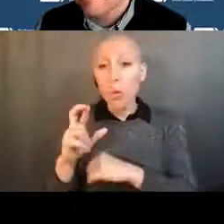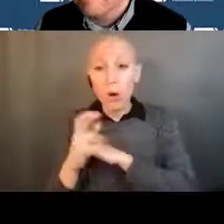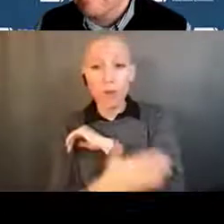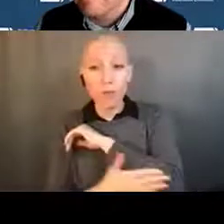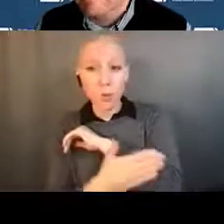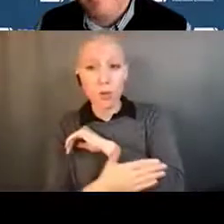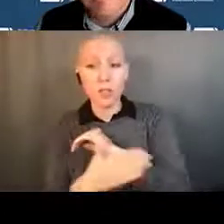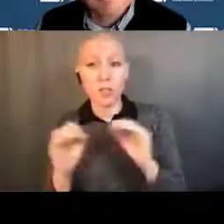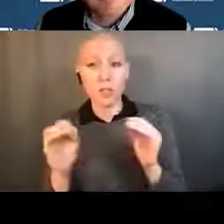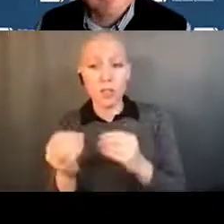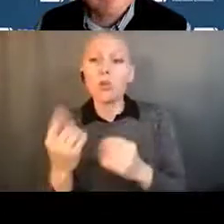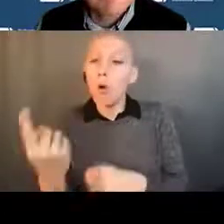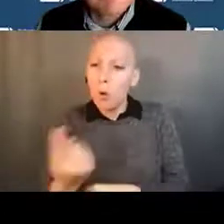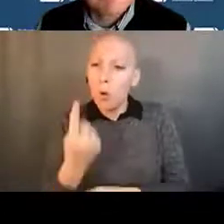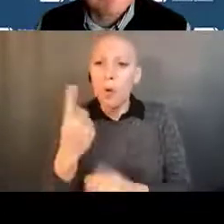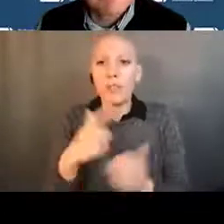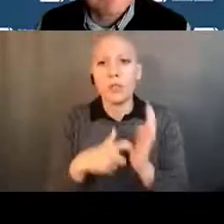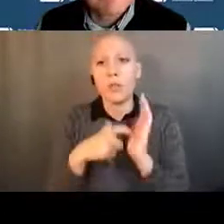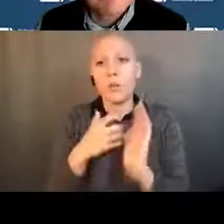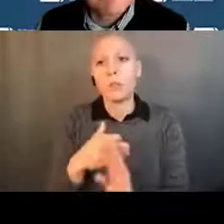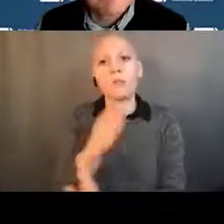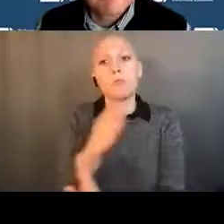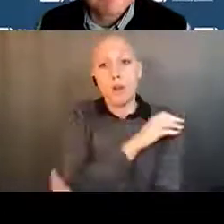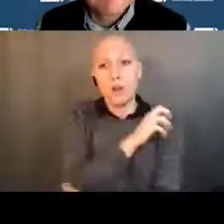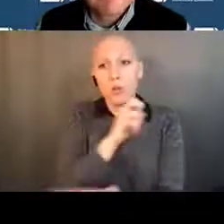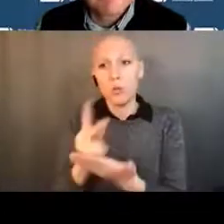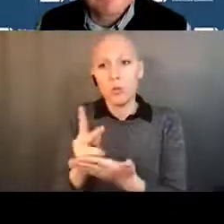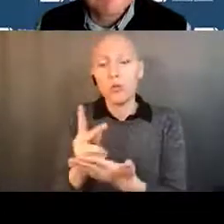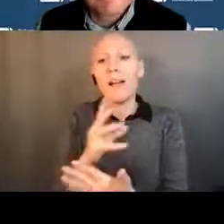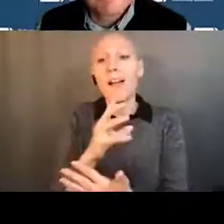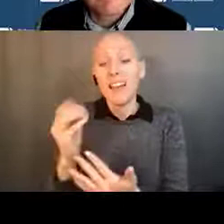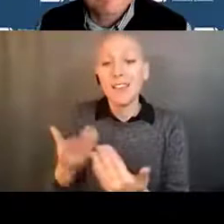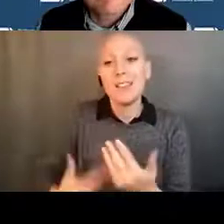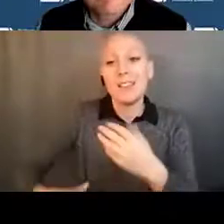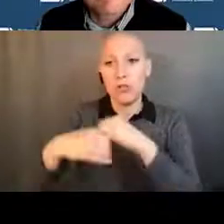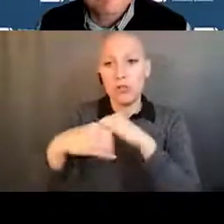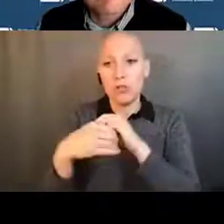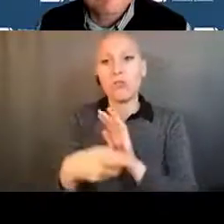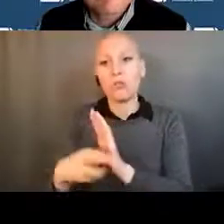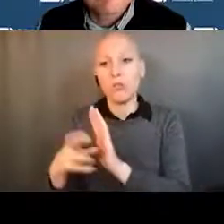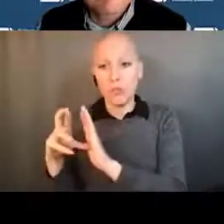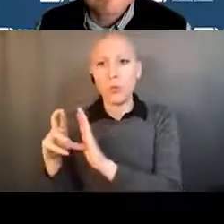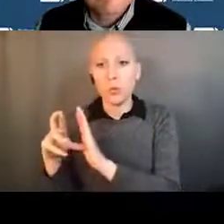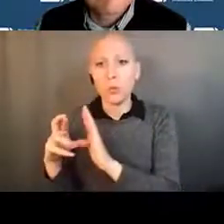and an additional level of review by the NIH advisory board or counsel.